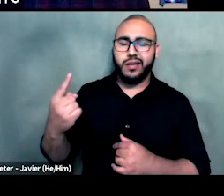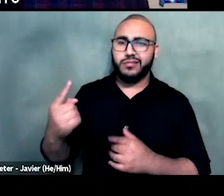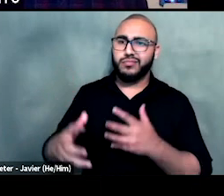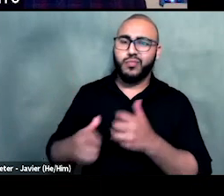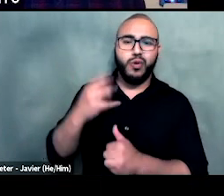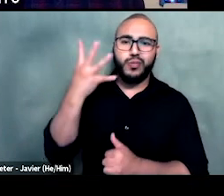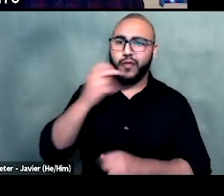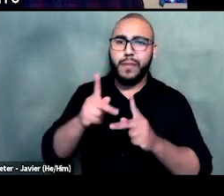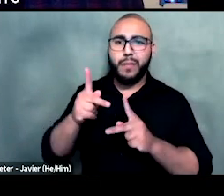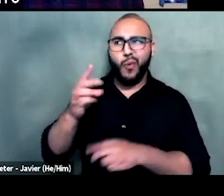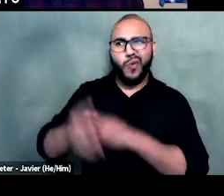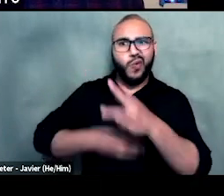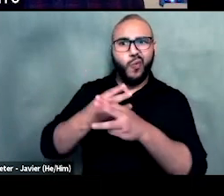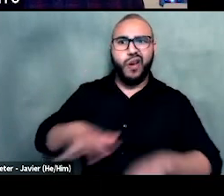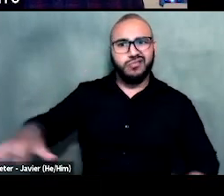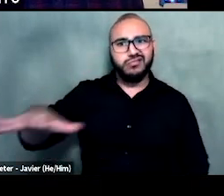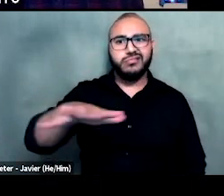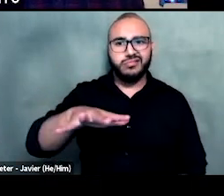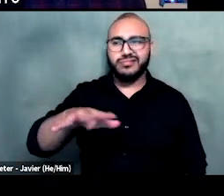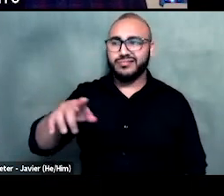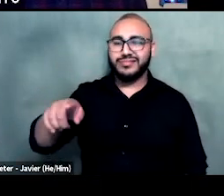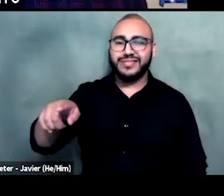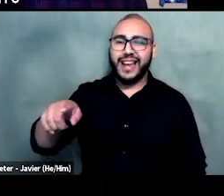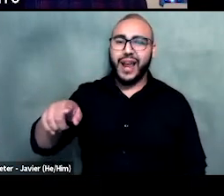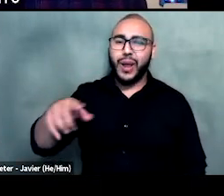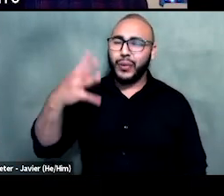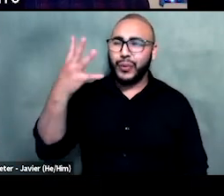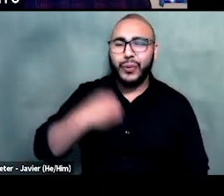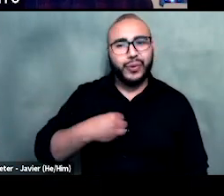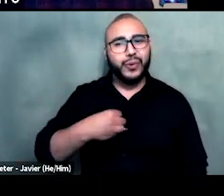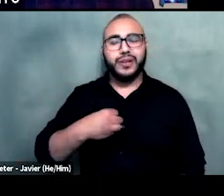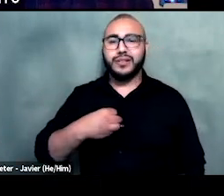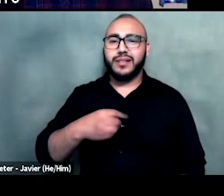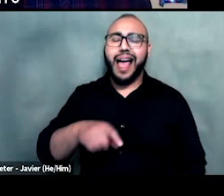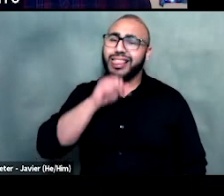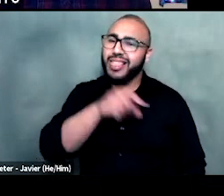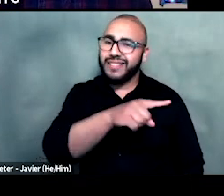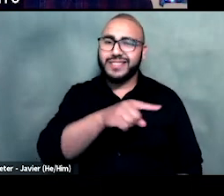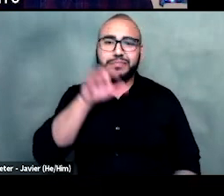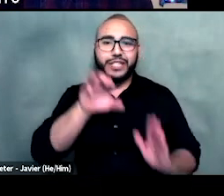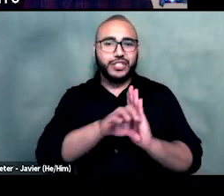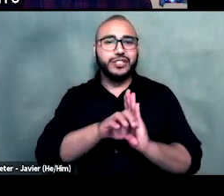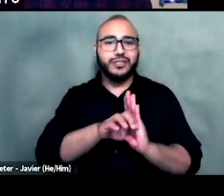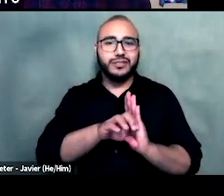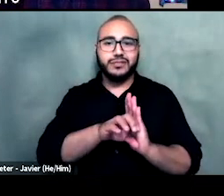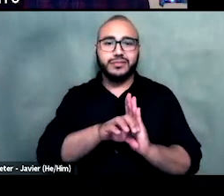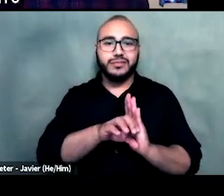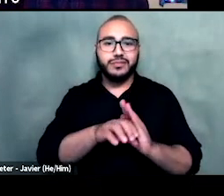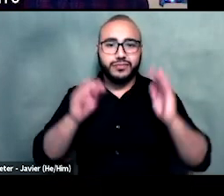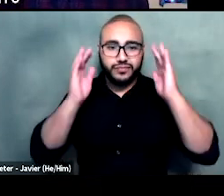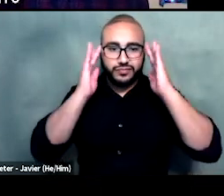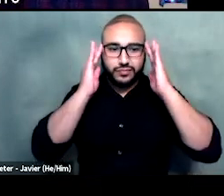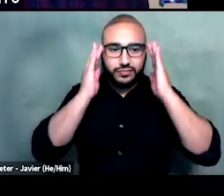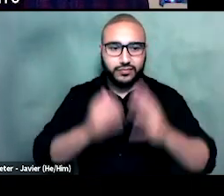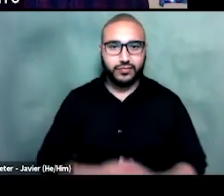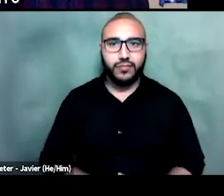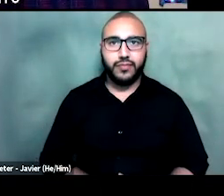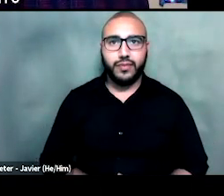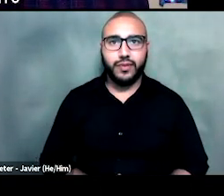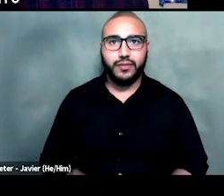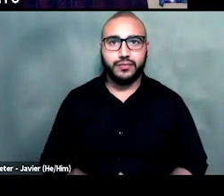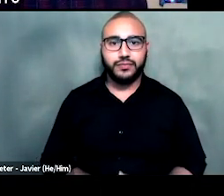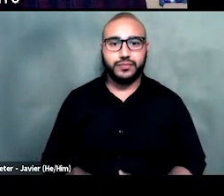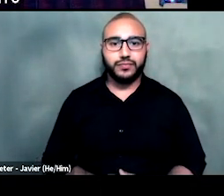They just have just an incredible look to them. And I love this picture of her. And